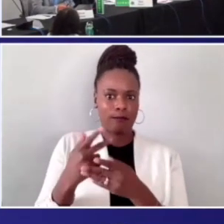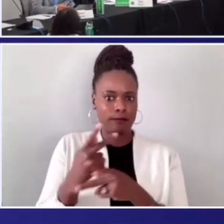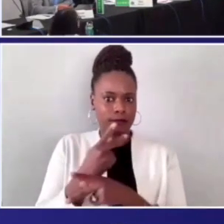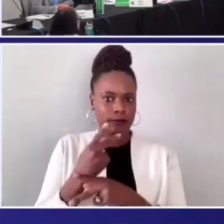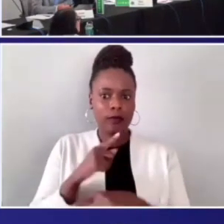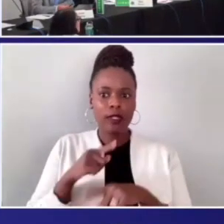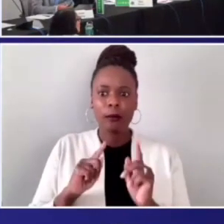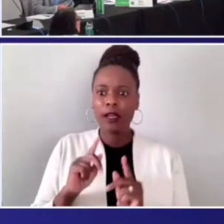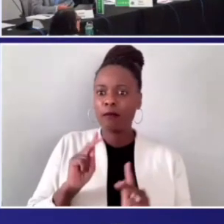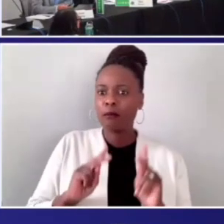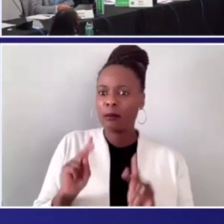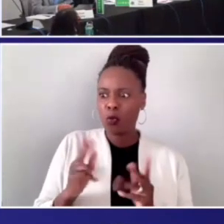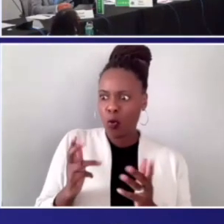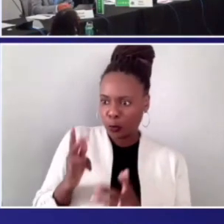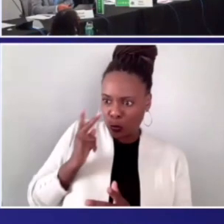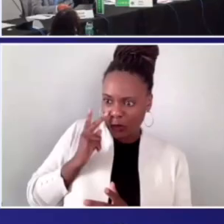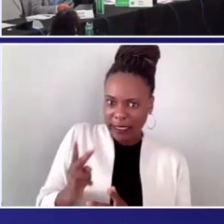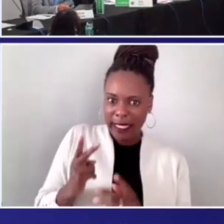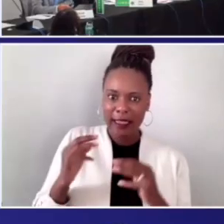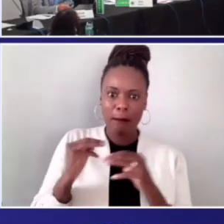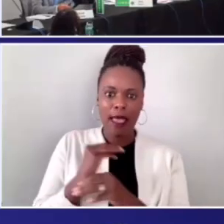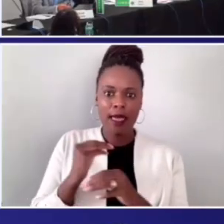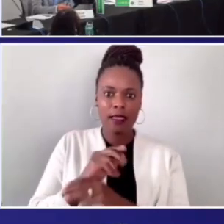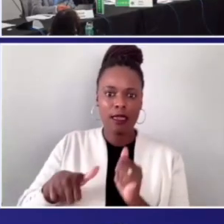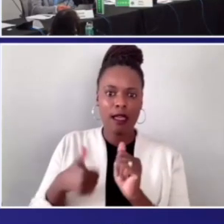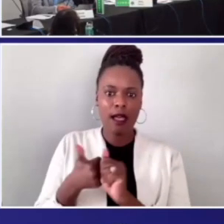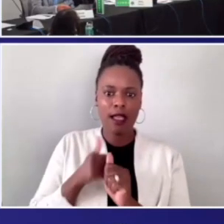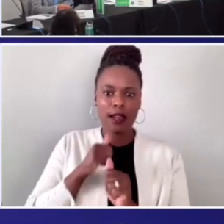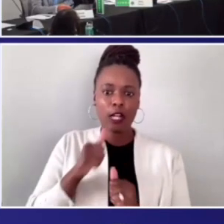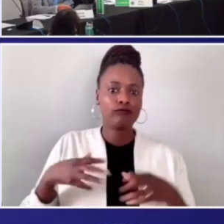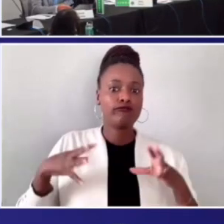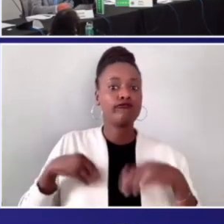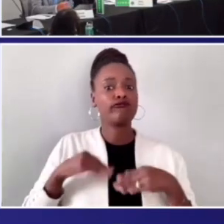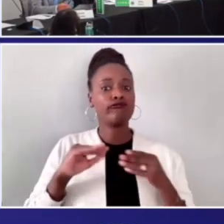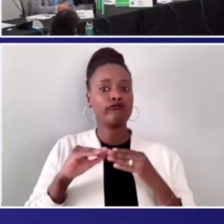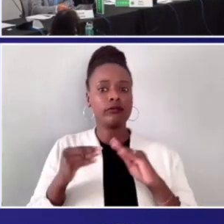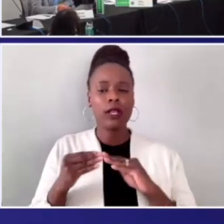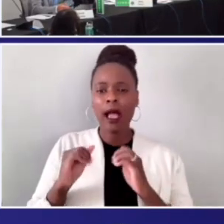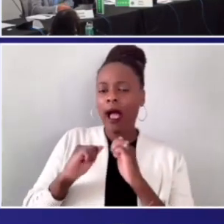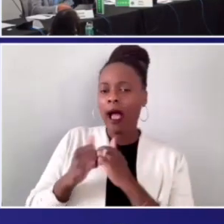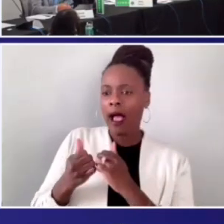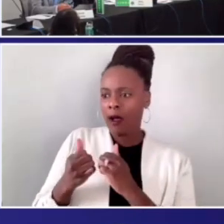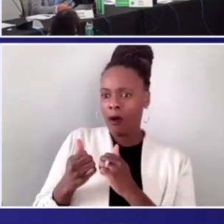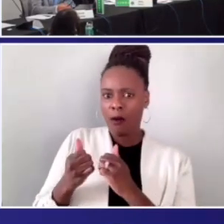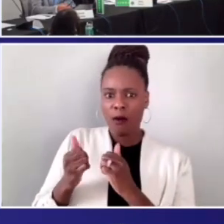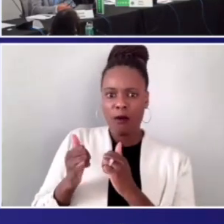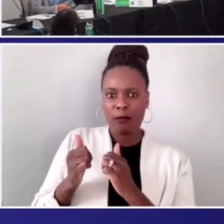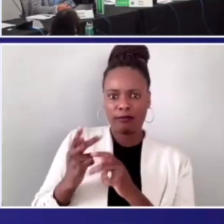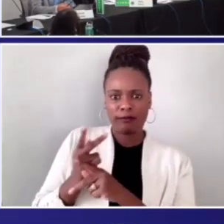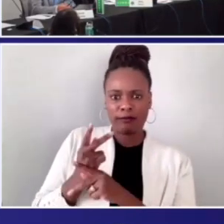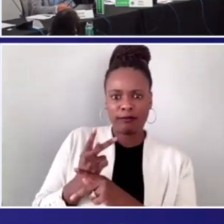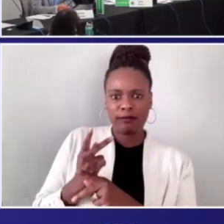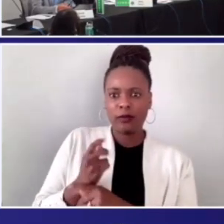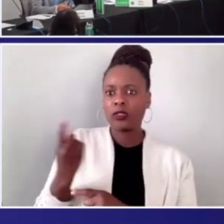that want to see the math behind it and not just accept the numbers, how would, how would they treat that when you've got somebody who has multiple loans,